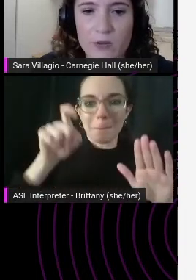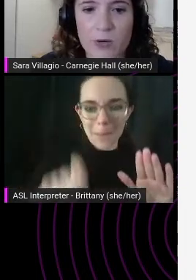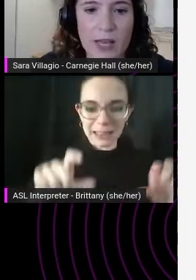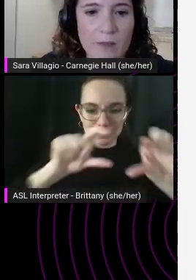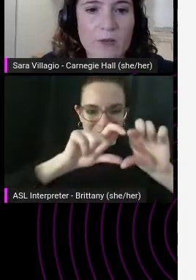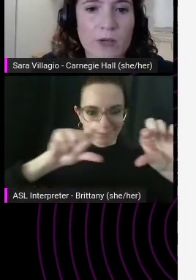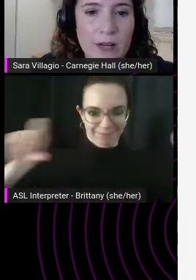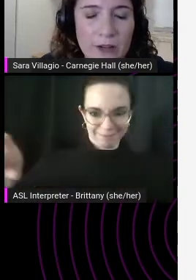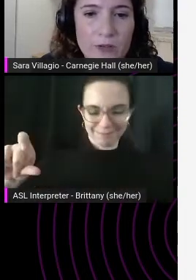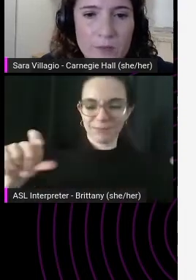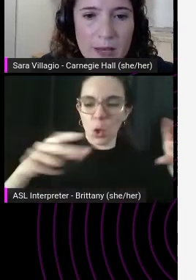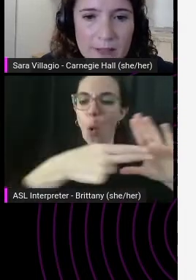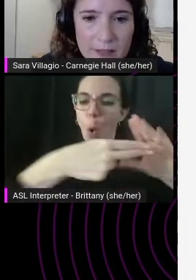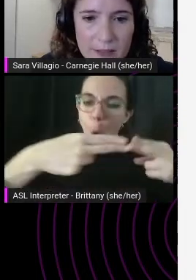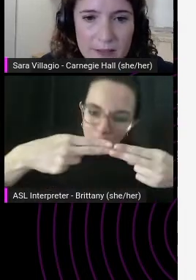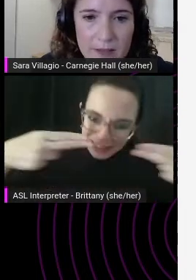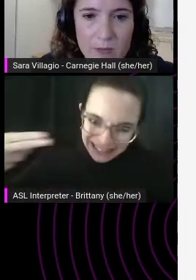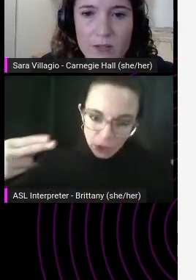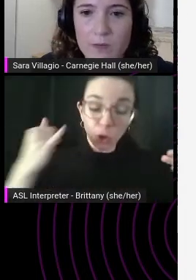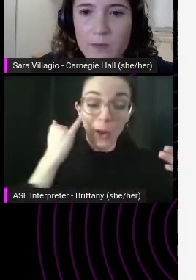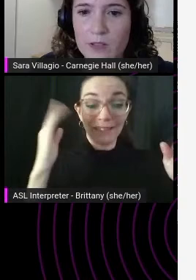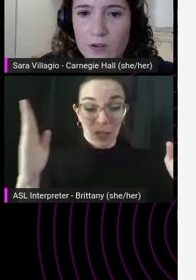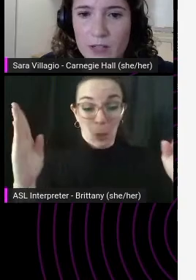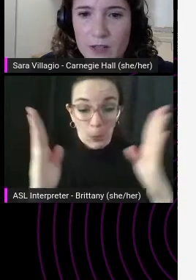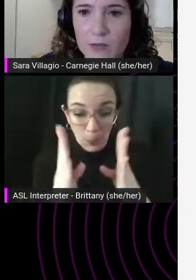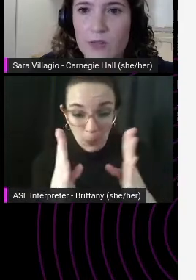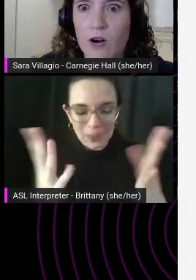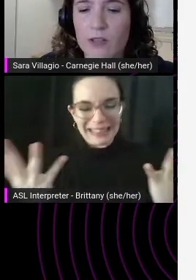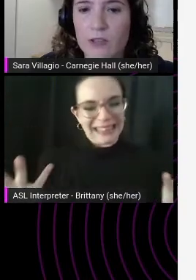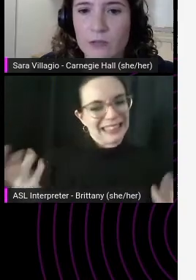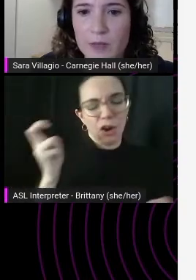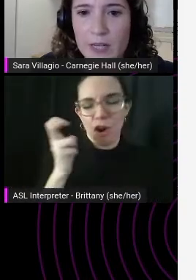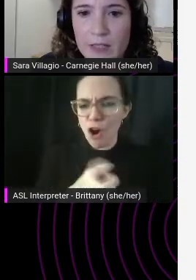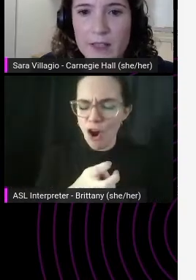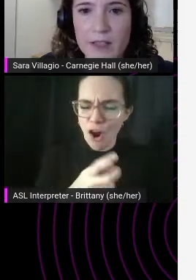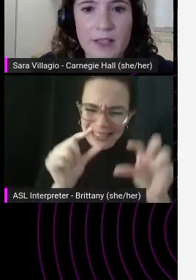So when it came to more narrow spaces, it was a little bit trickier. It was harder to read.